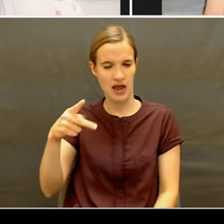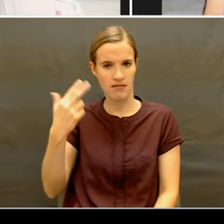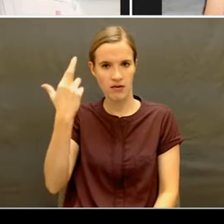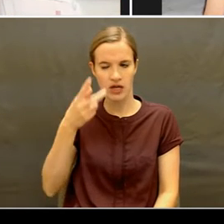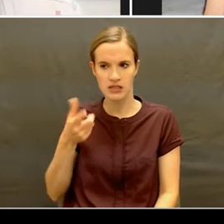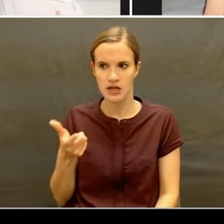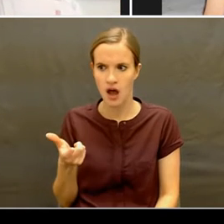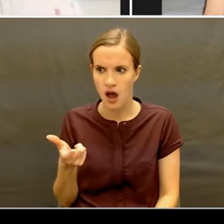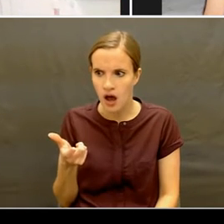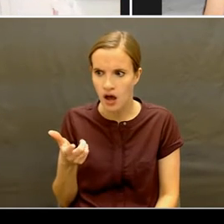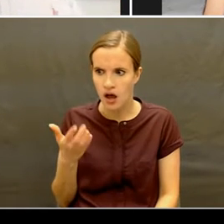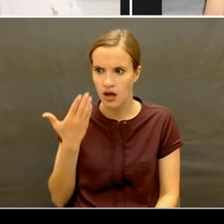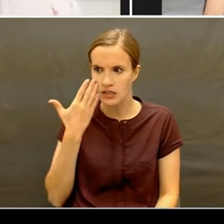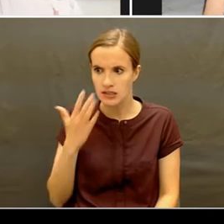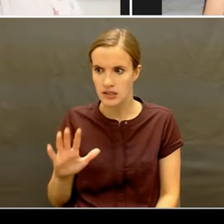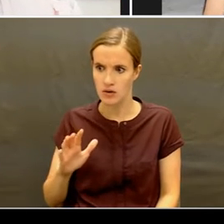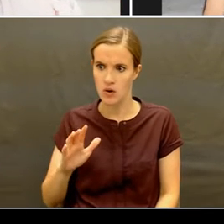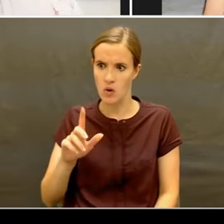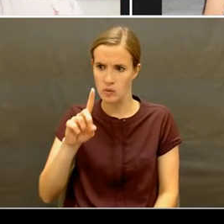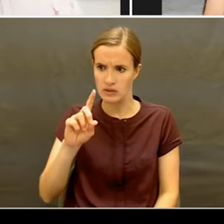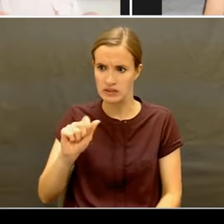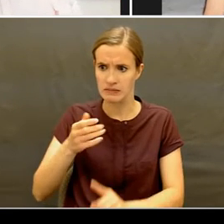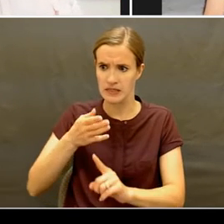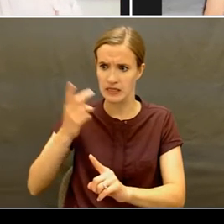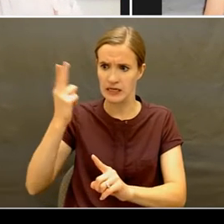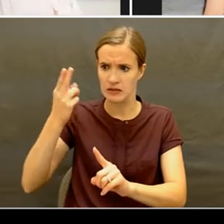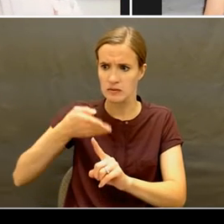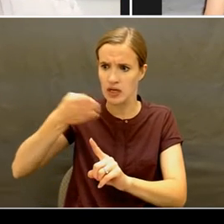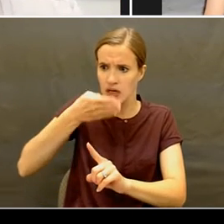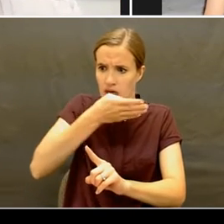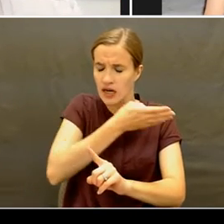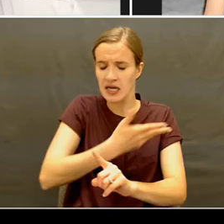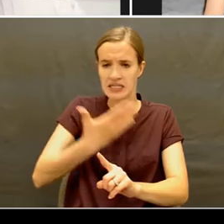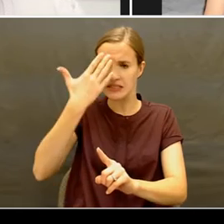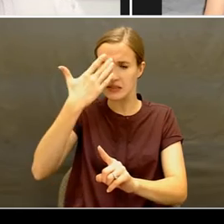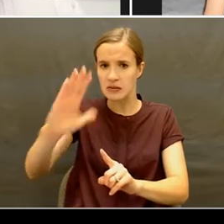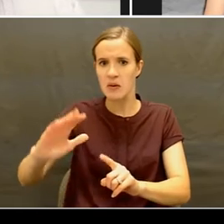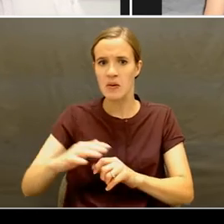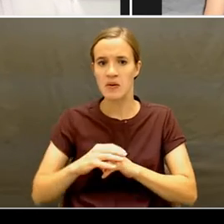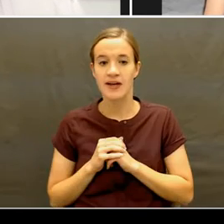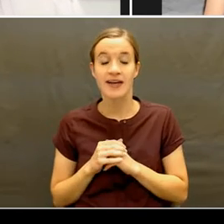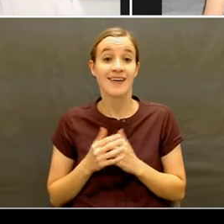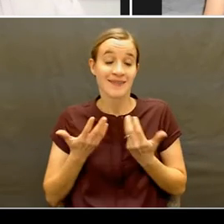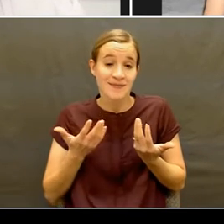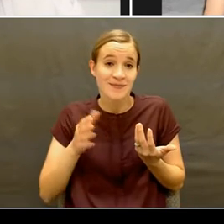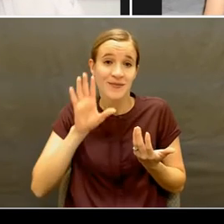history is living. We have a lot to do yet. Obviously, when the Americans with Disabilities